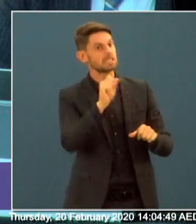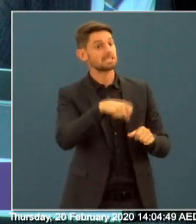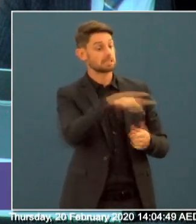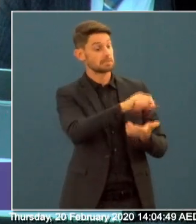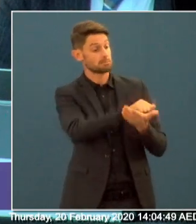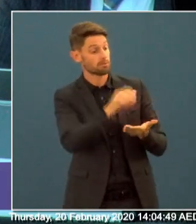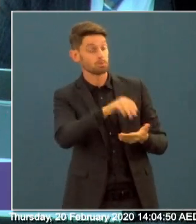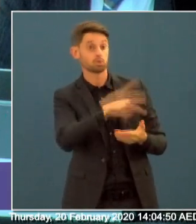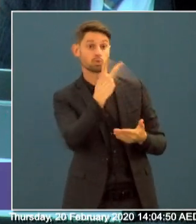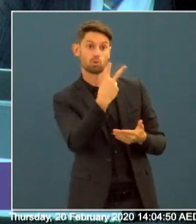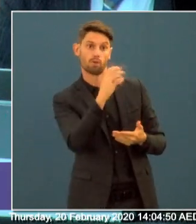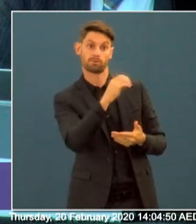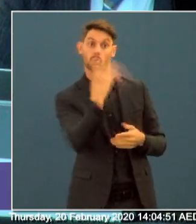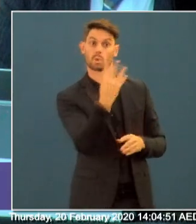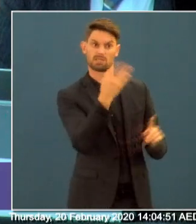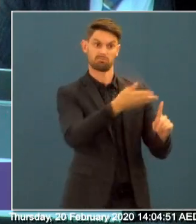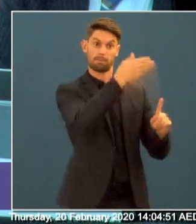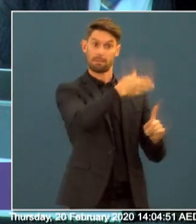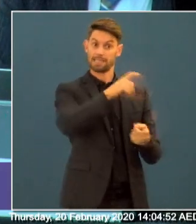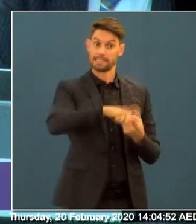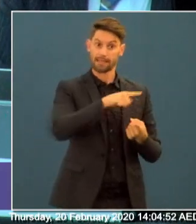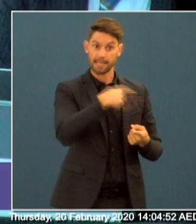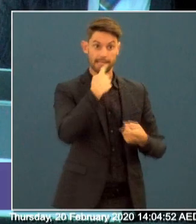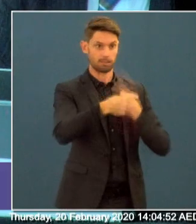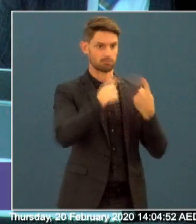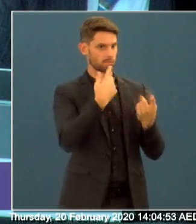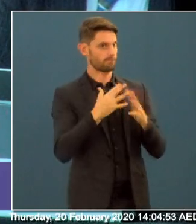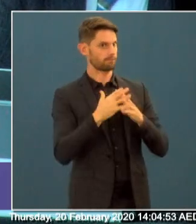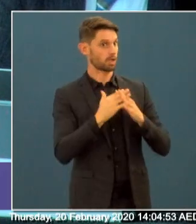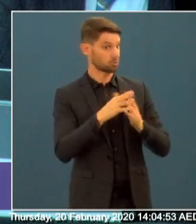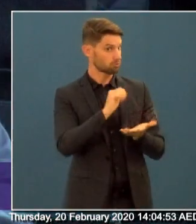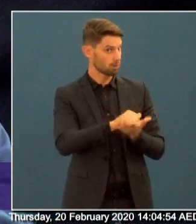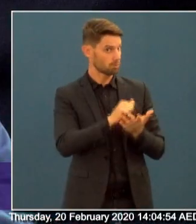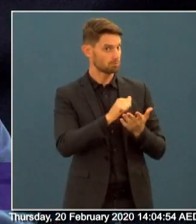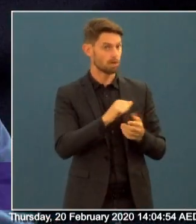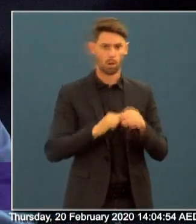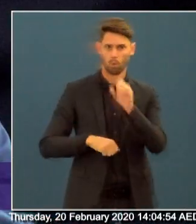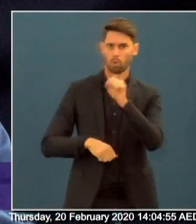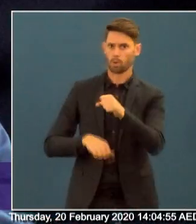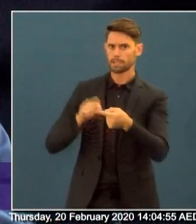it still provides a very reliable account of some good practice? That's my opinion, yes.